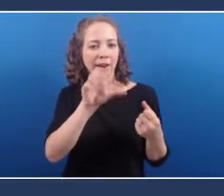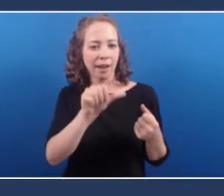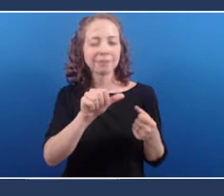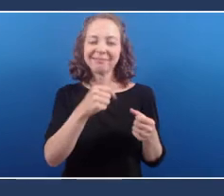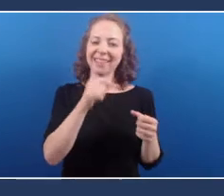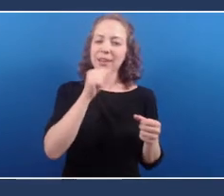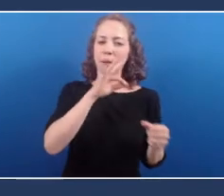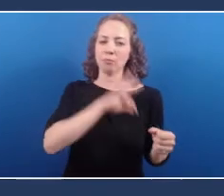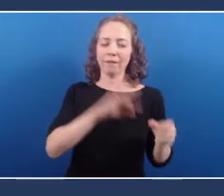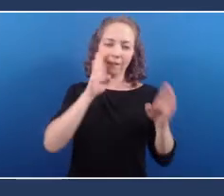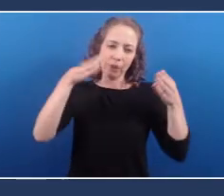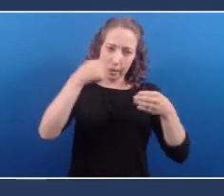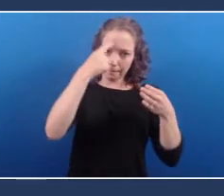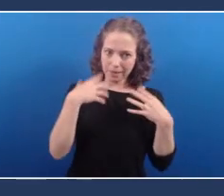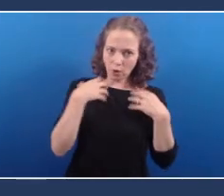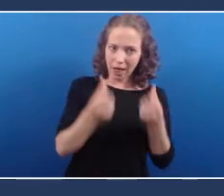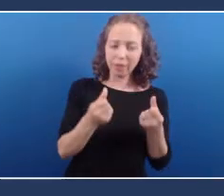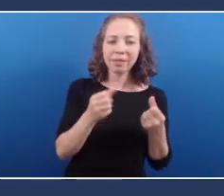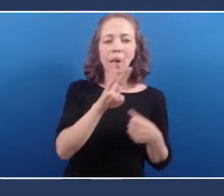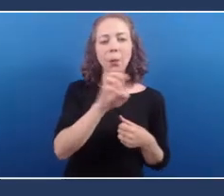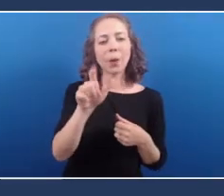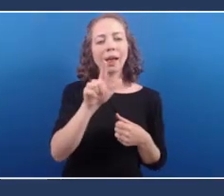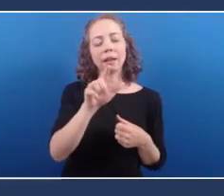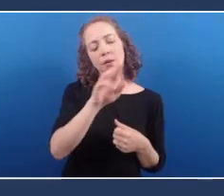And you probably won’t be surprised to hear that on the top